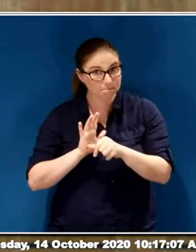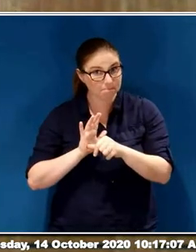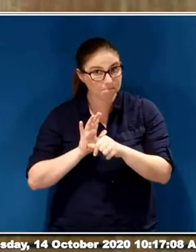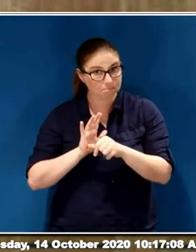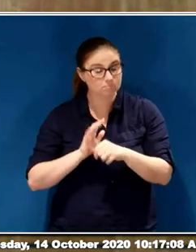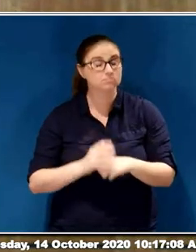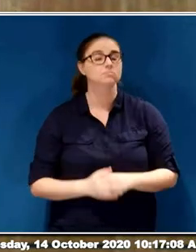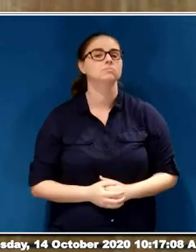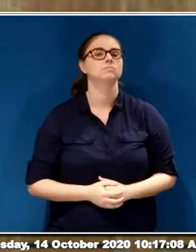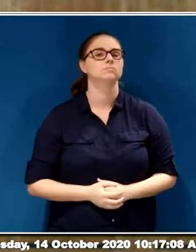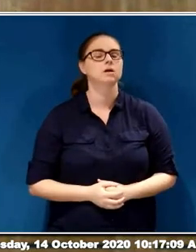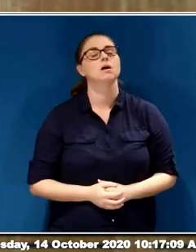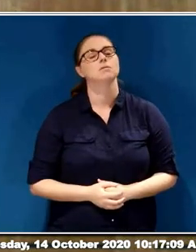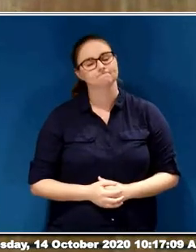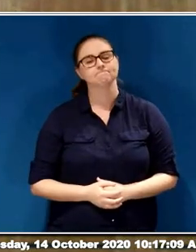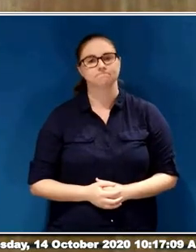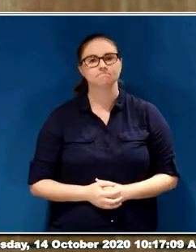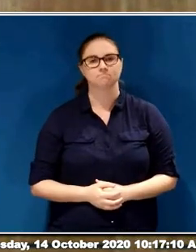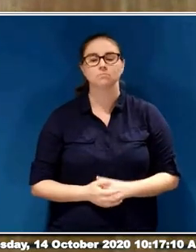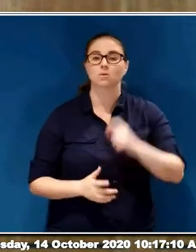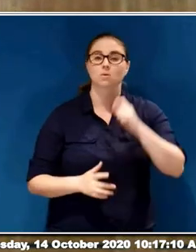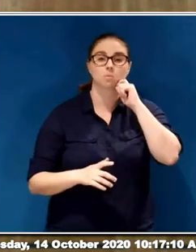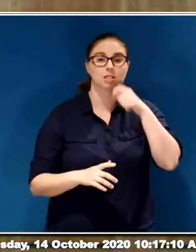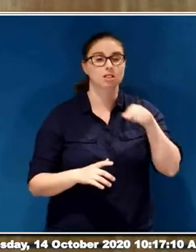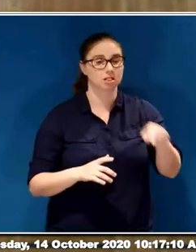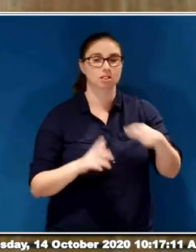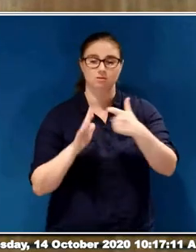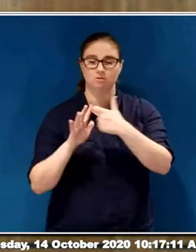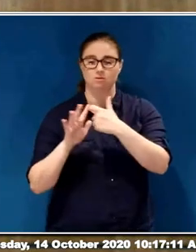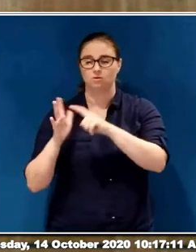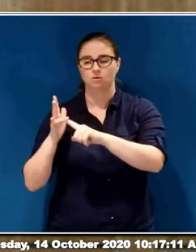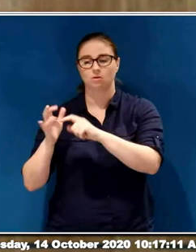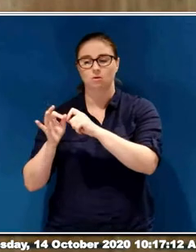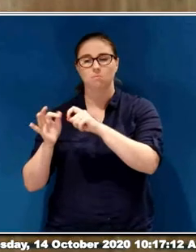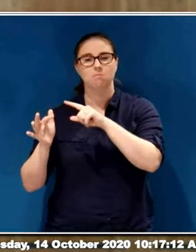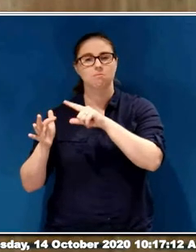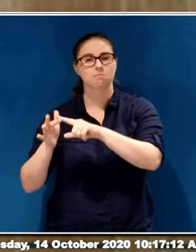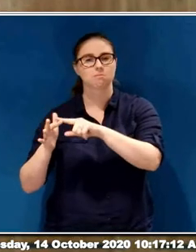class were doing literacy and numeracy, and certainly he was in there for,